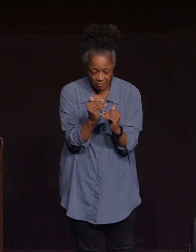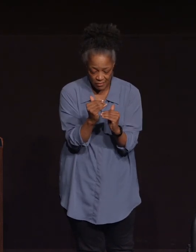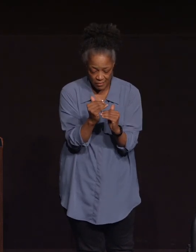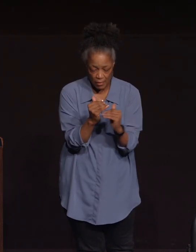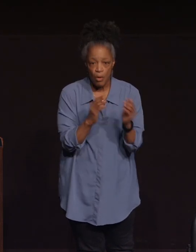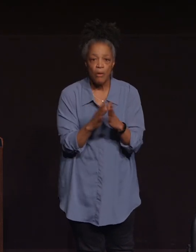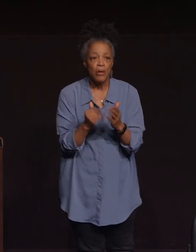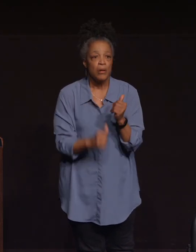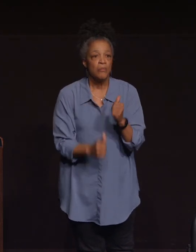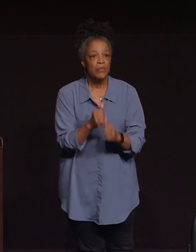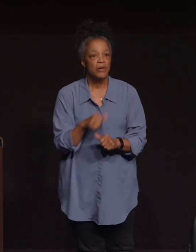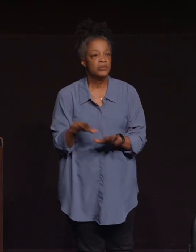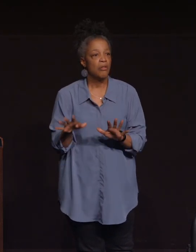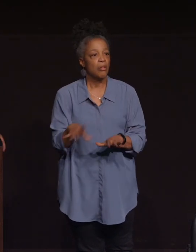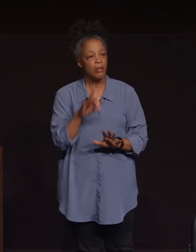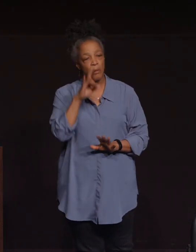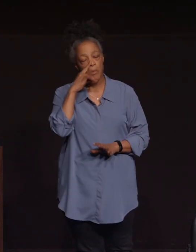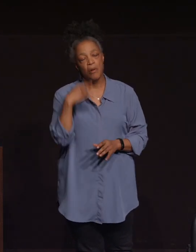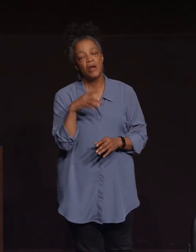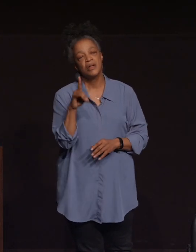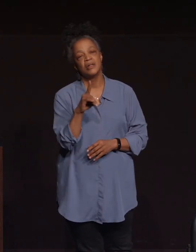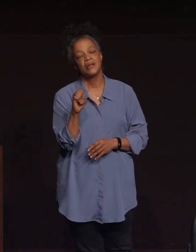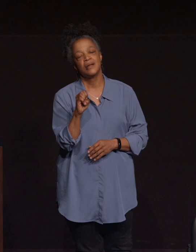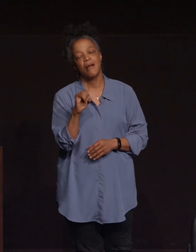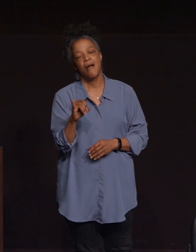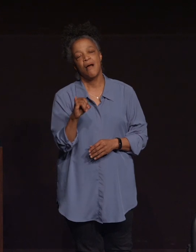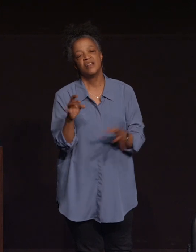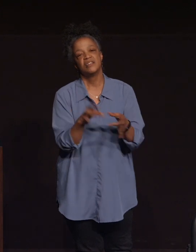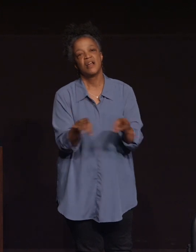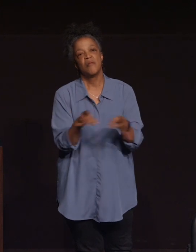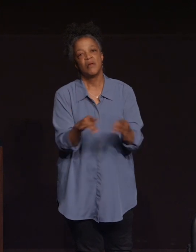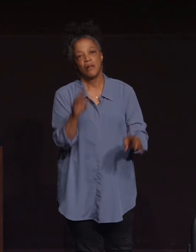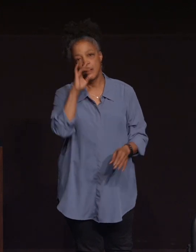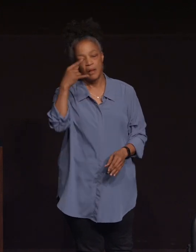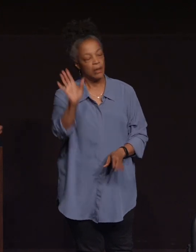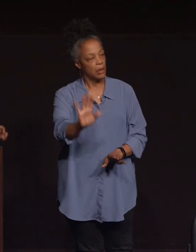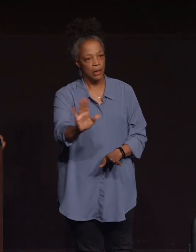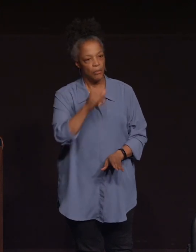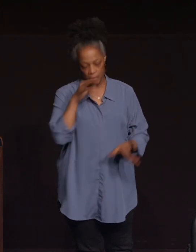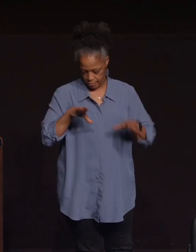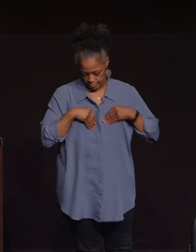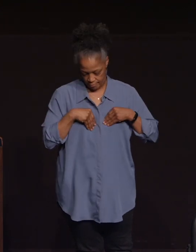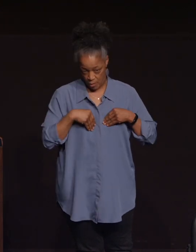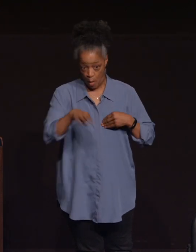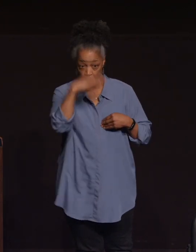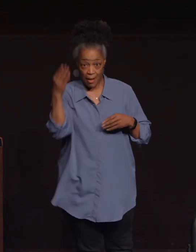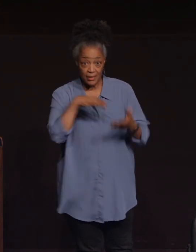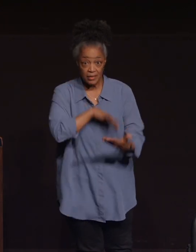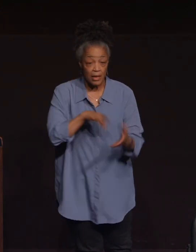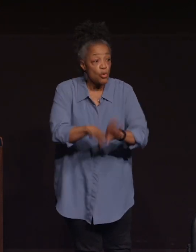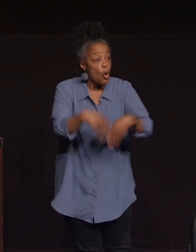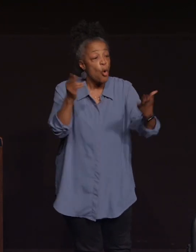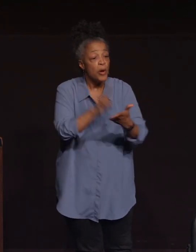most banal of diversity, equity, and inclusion statements. The Black Studies Open University is a commitment to